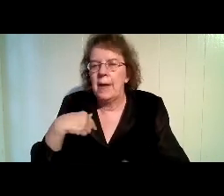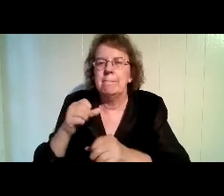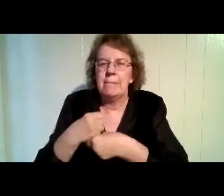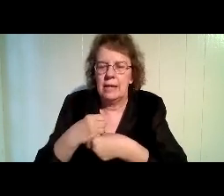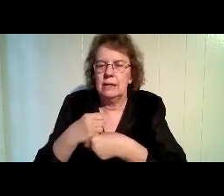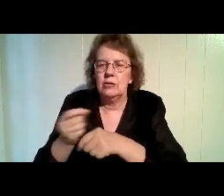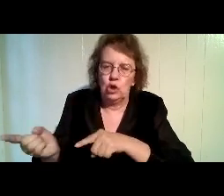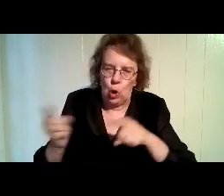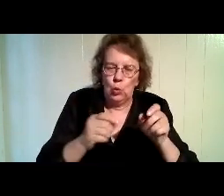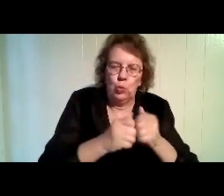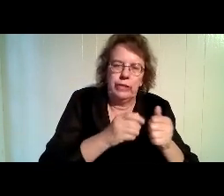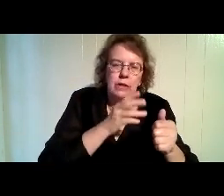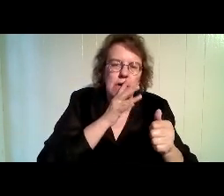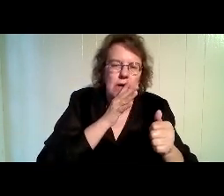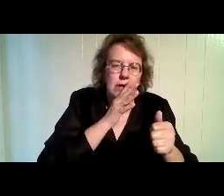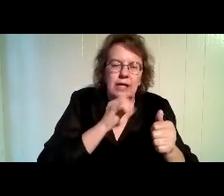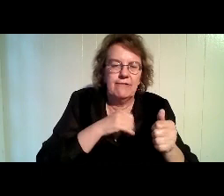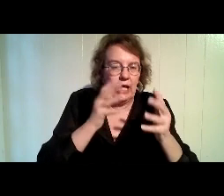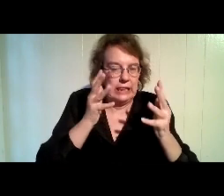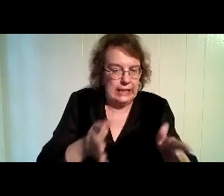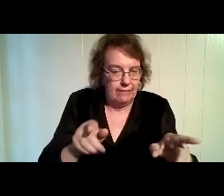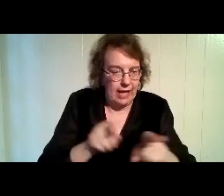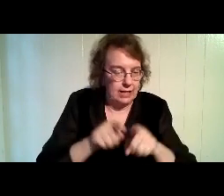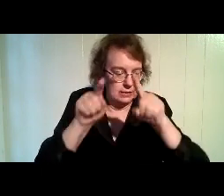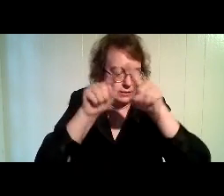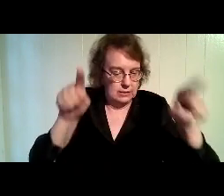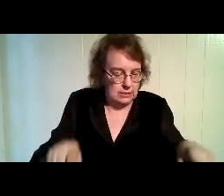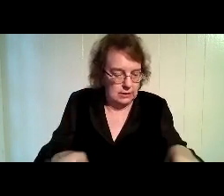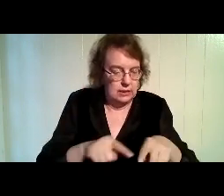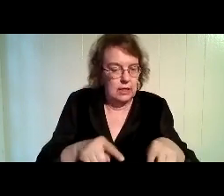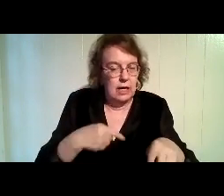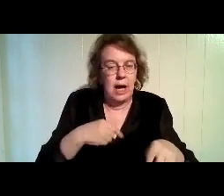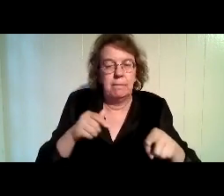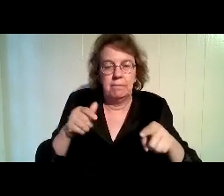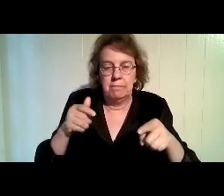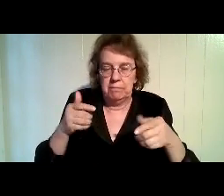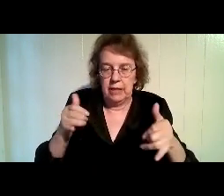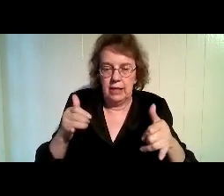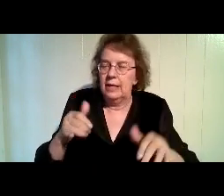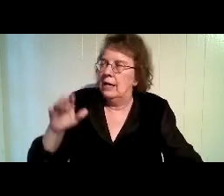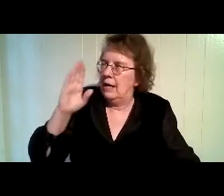speak. So if I just leave this as it is. And play it. Hi, my name is Bailey who